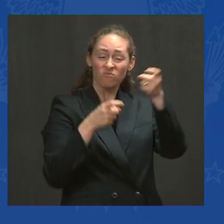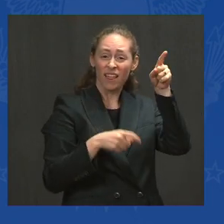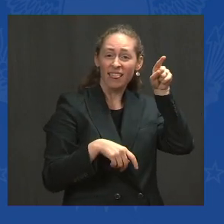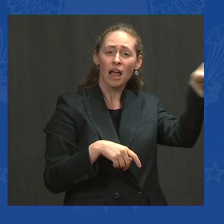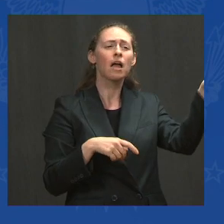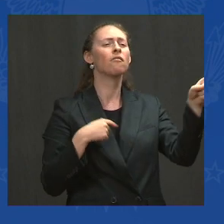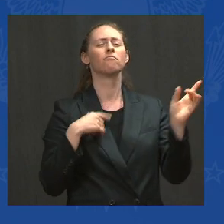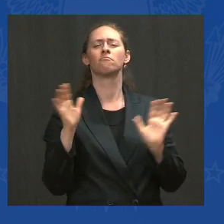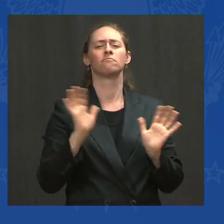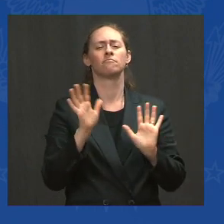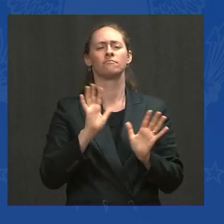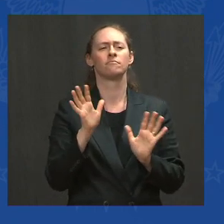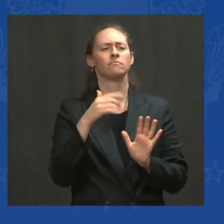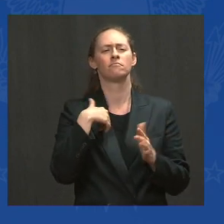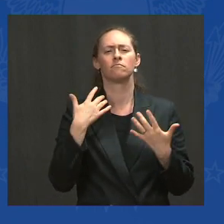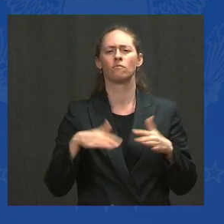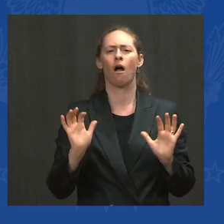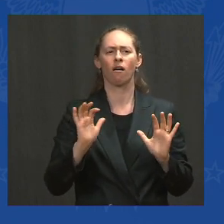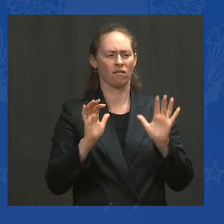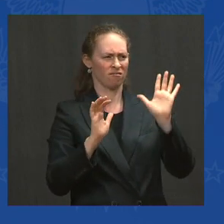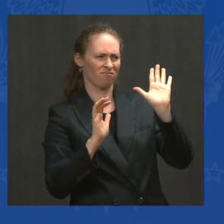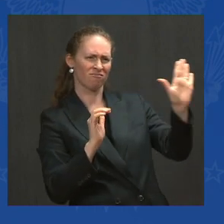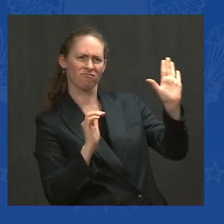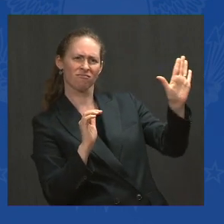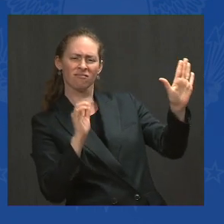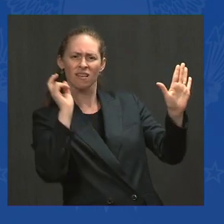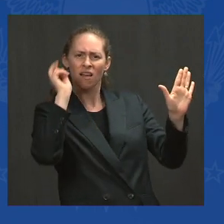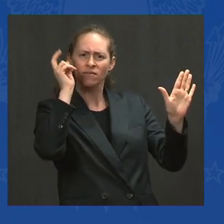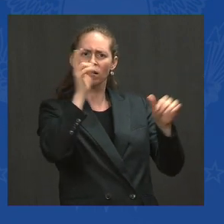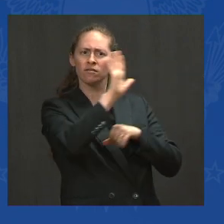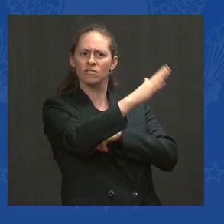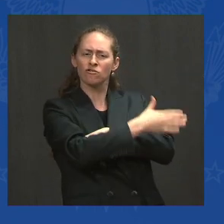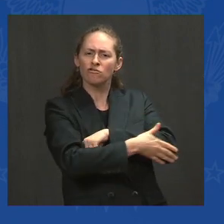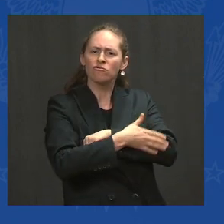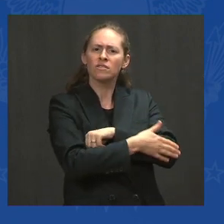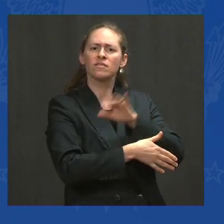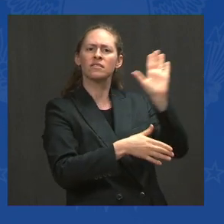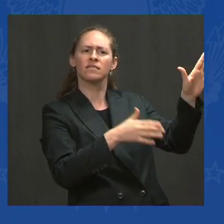Afghan people alone to decide their future and how they want to run their country.